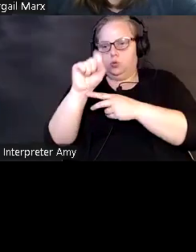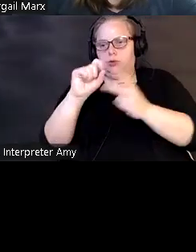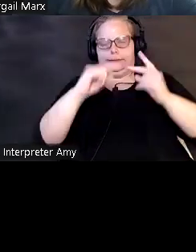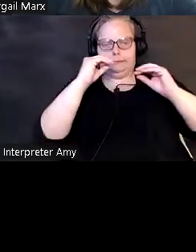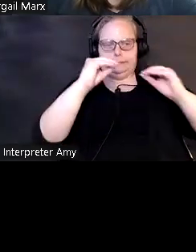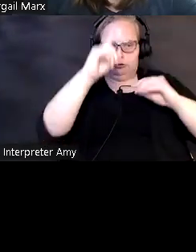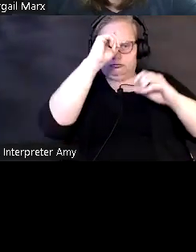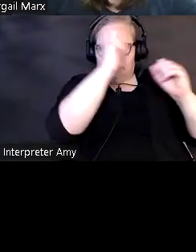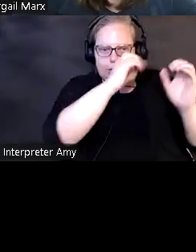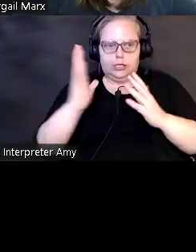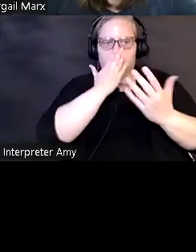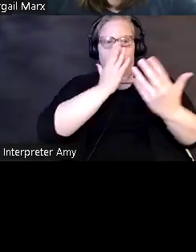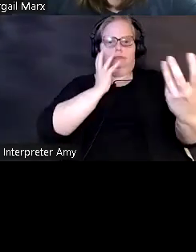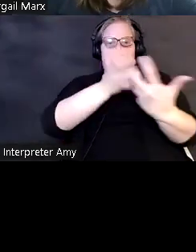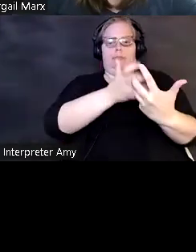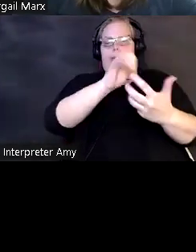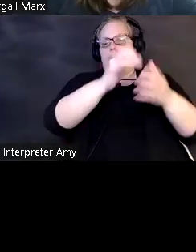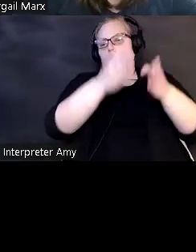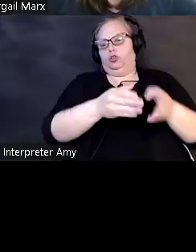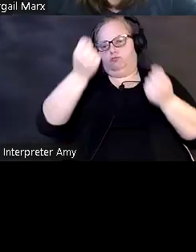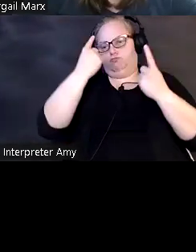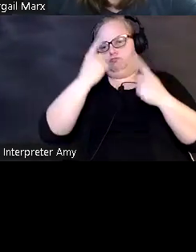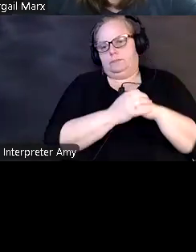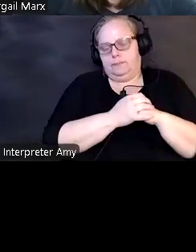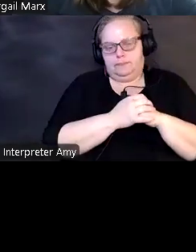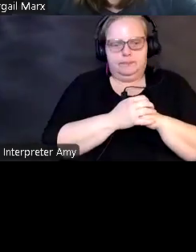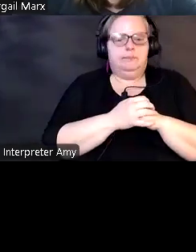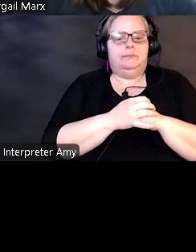that are a good fit for that individual. And then along with that, their parents and